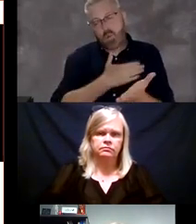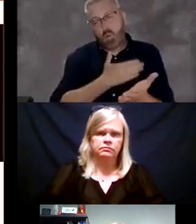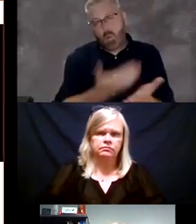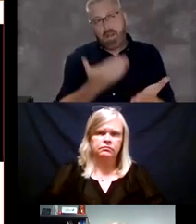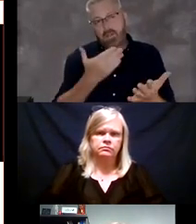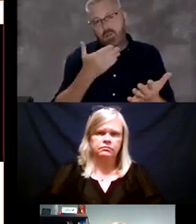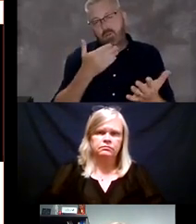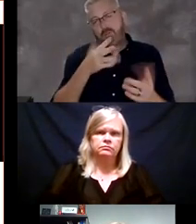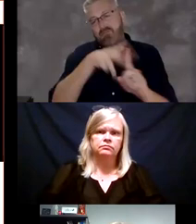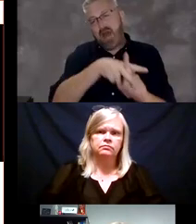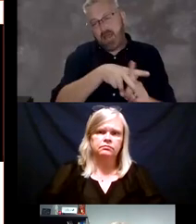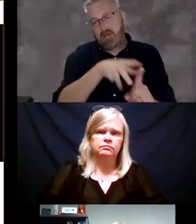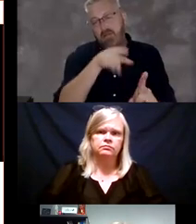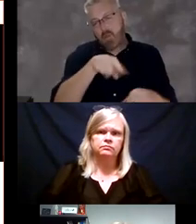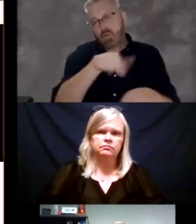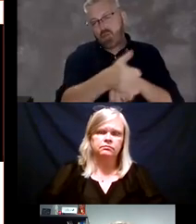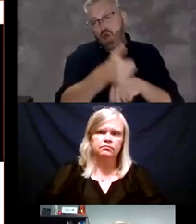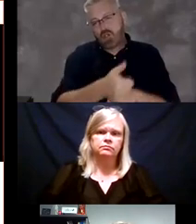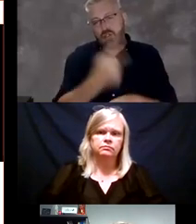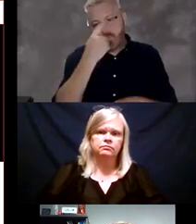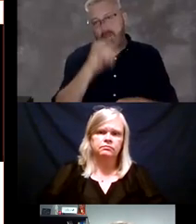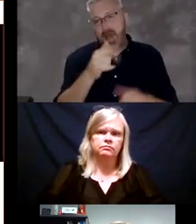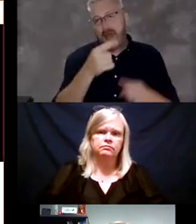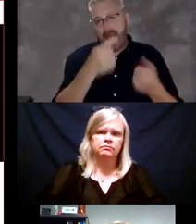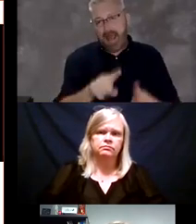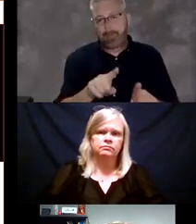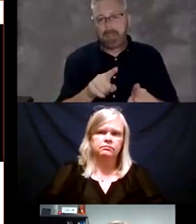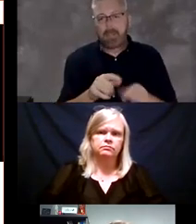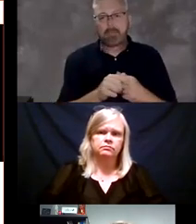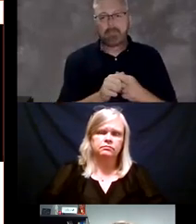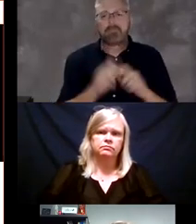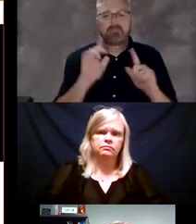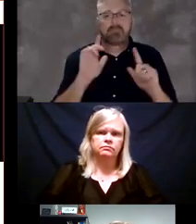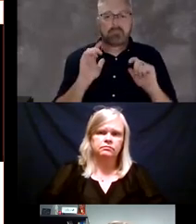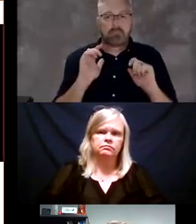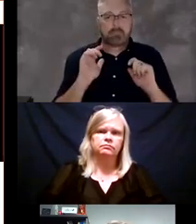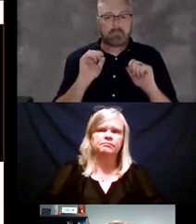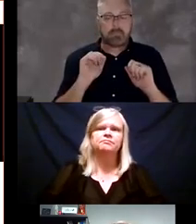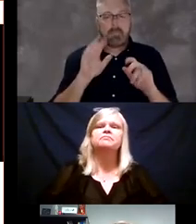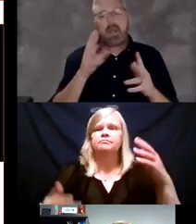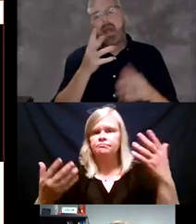CHARGES FOR THAT INCIDENT. AND/OR THAT LAW ENFORCEMENT WILL